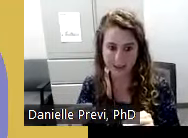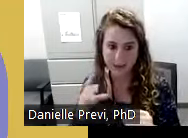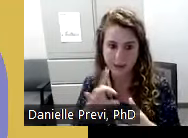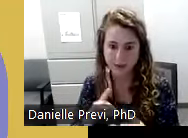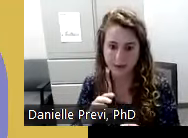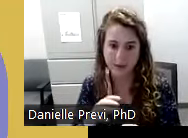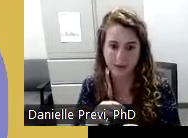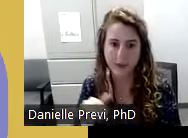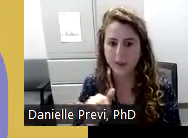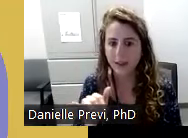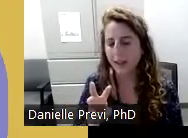a list versus stories.